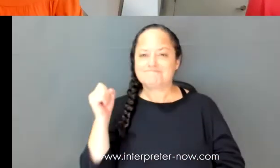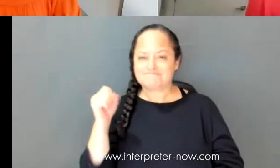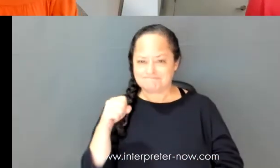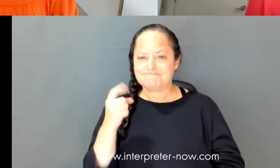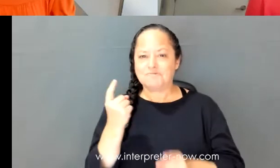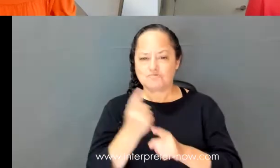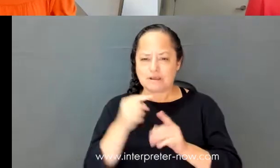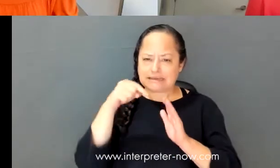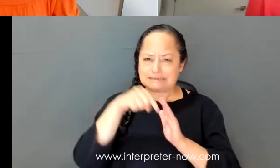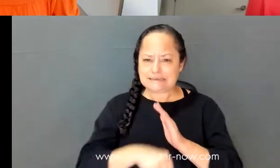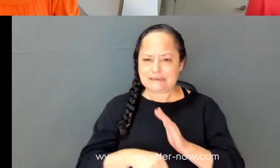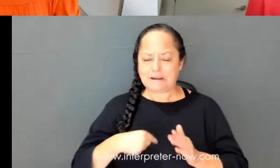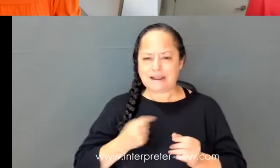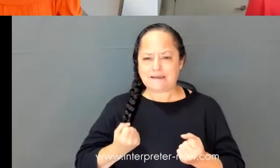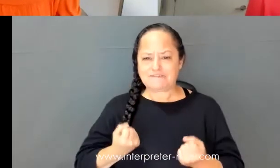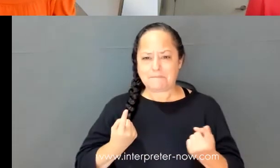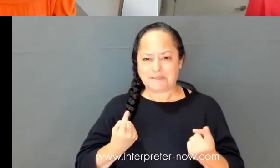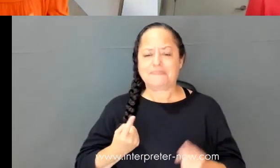of empathy.